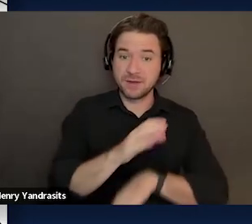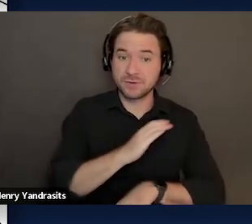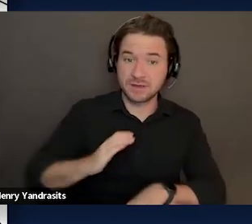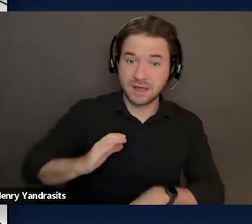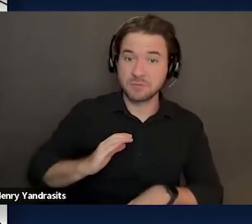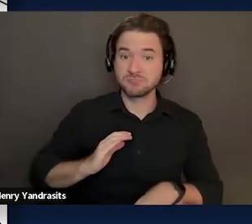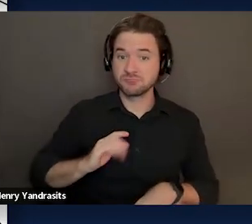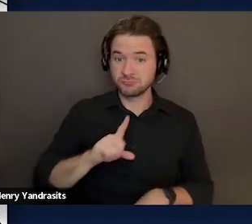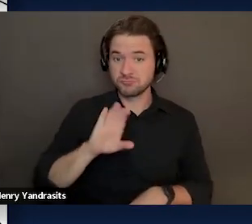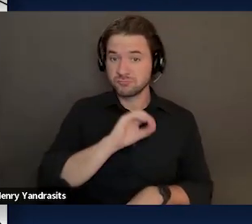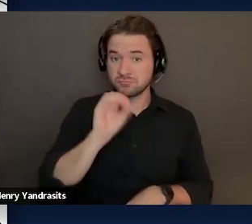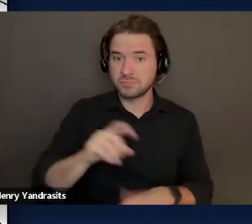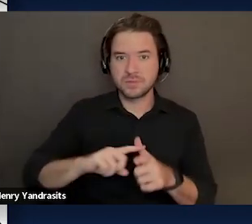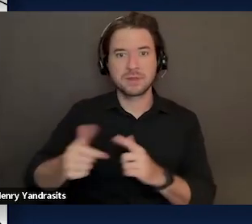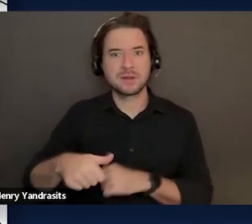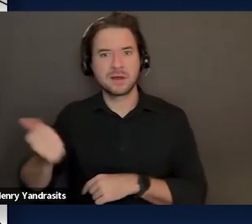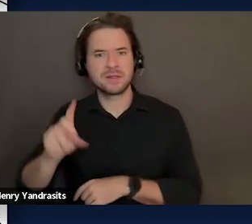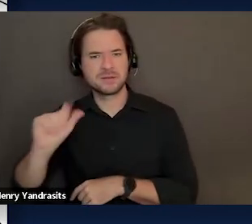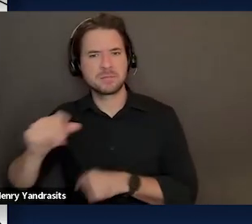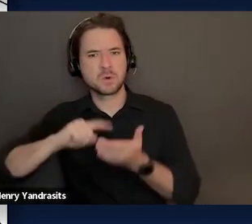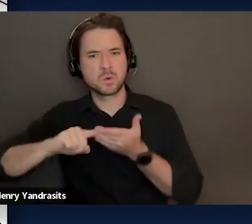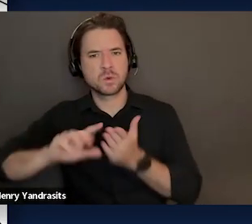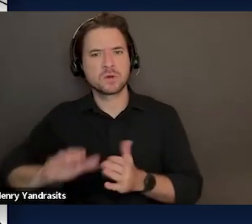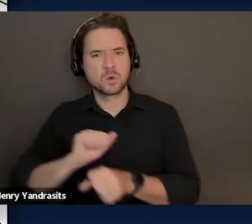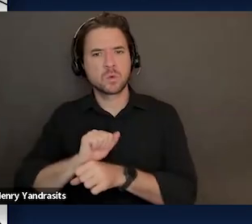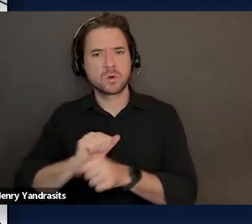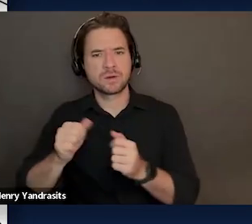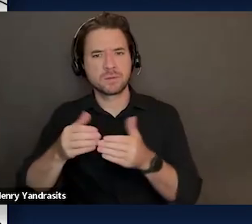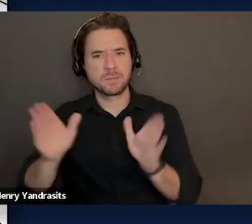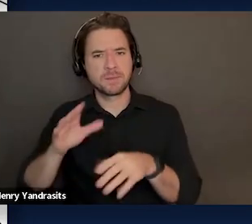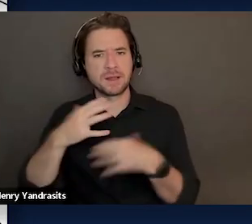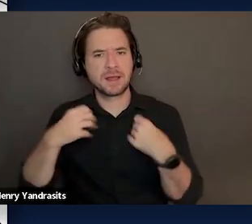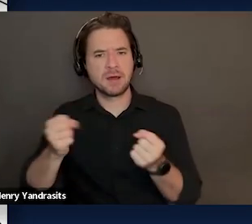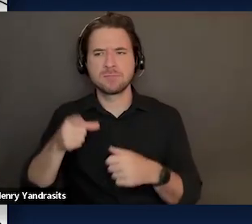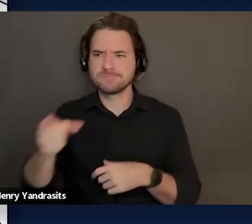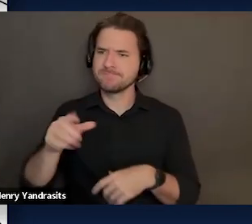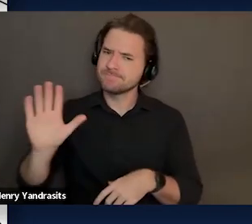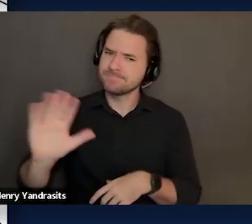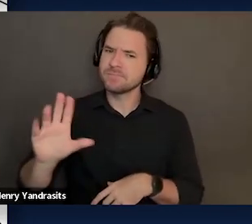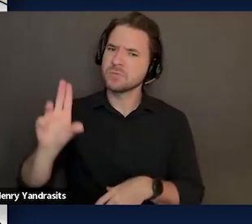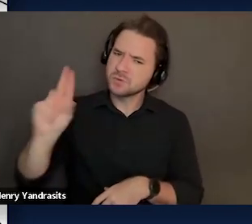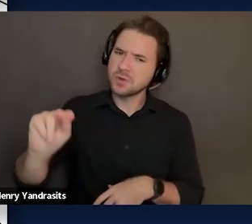But then disabled researchers and others working in public health. Mounted an advocacy campaign that got the decision overturned.